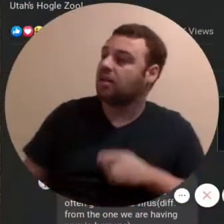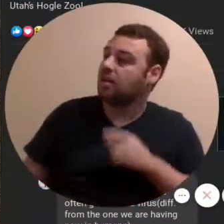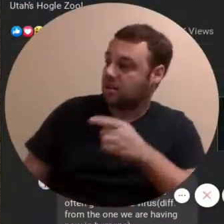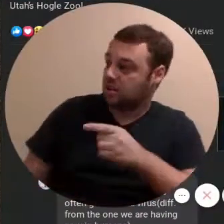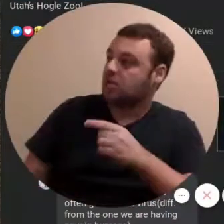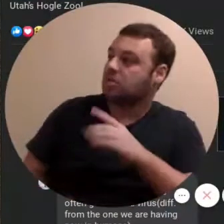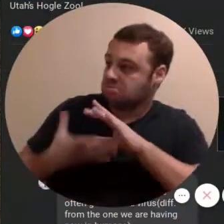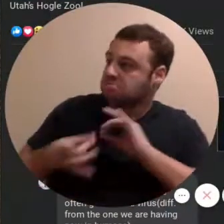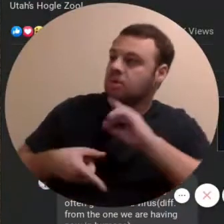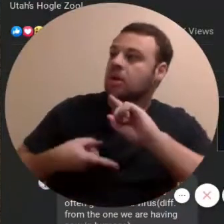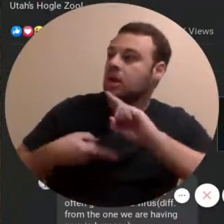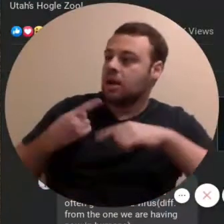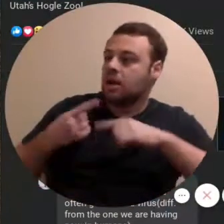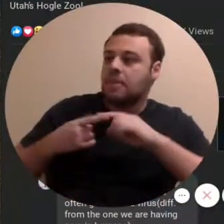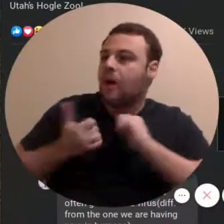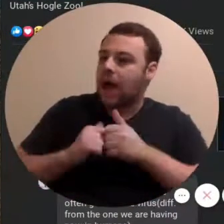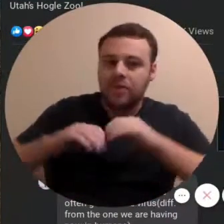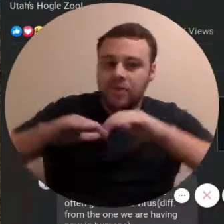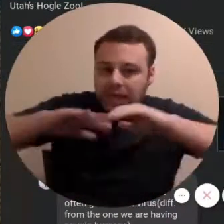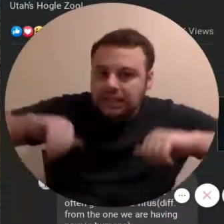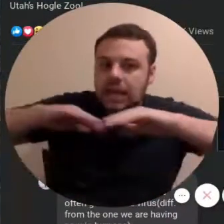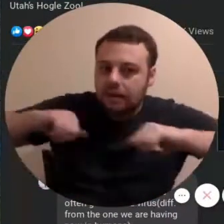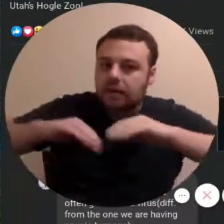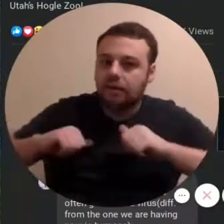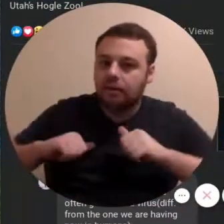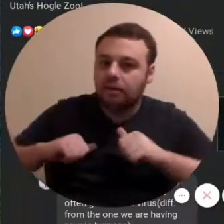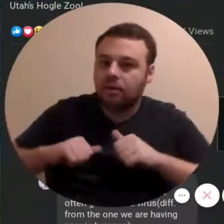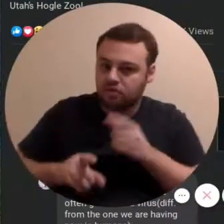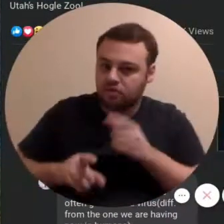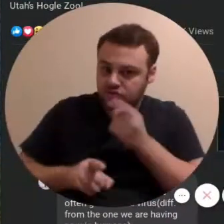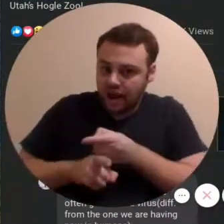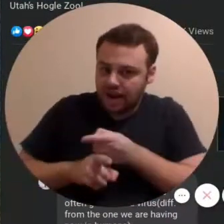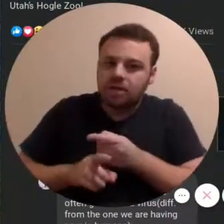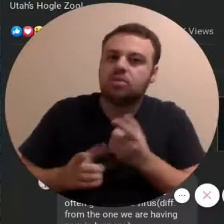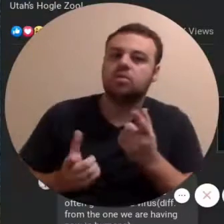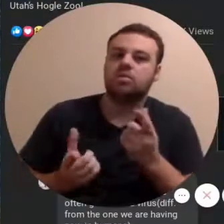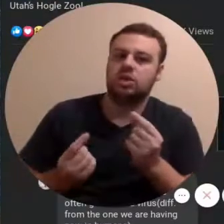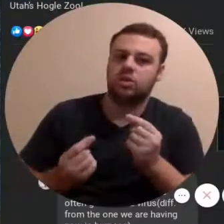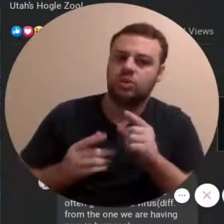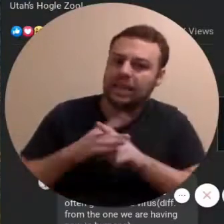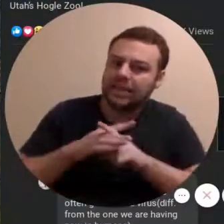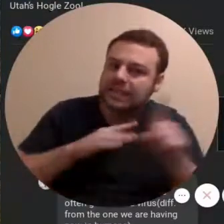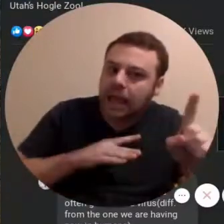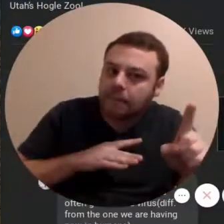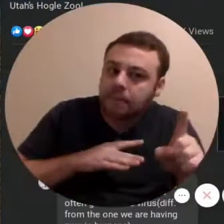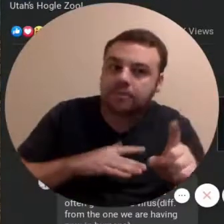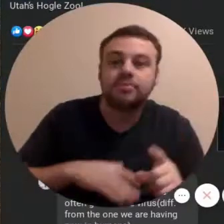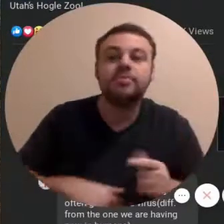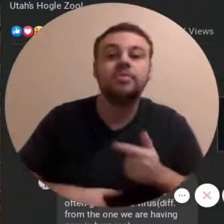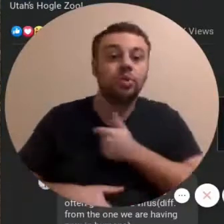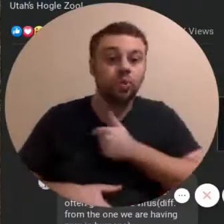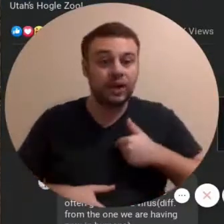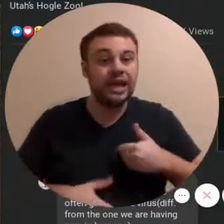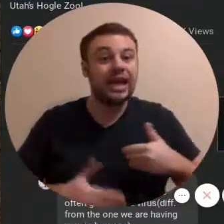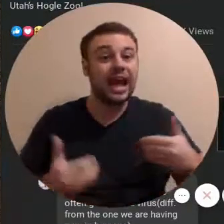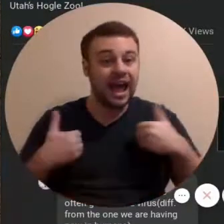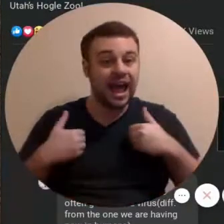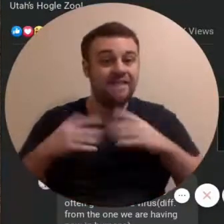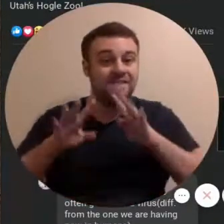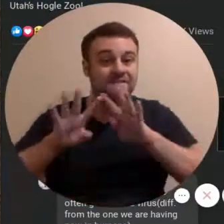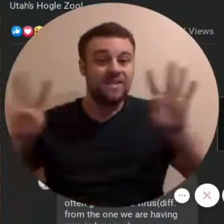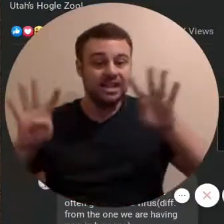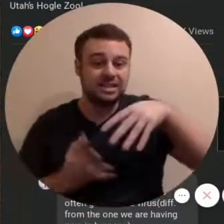what's to keep them from digging under the fence? Gwen: We have a dig-barrier. Yes, it's angled- and it's